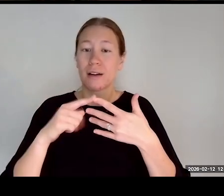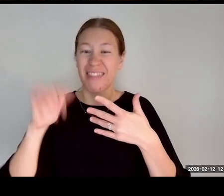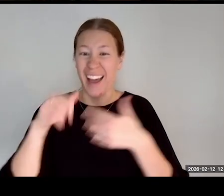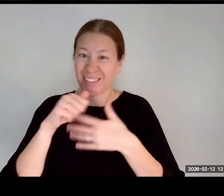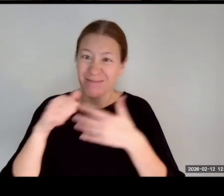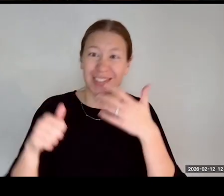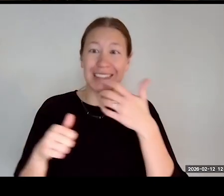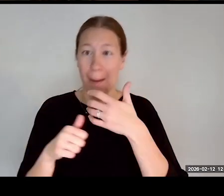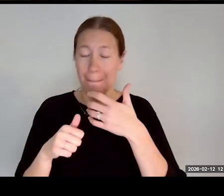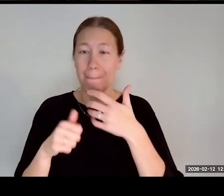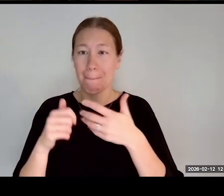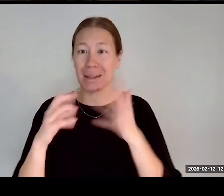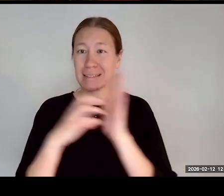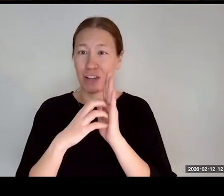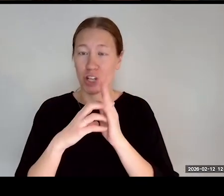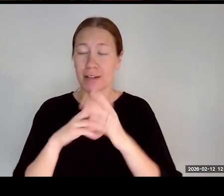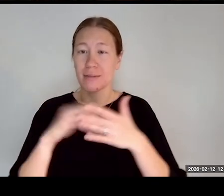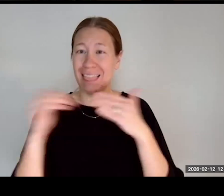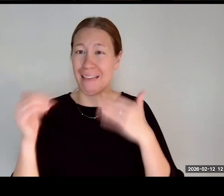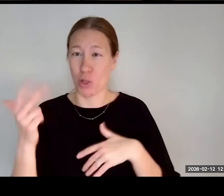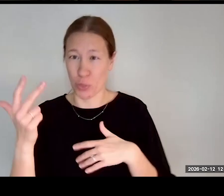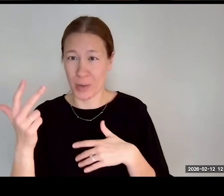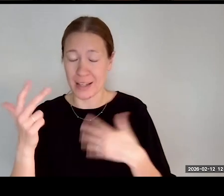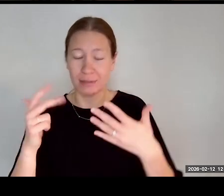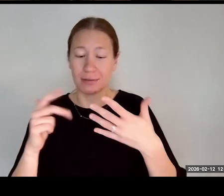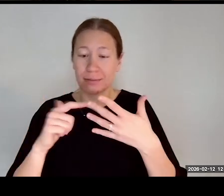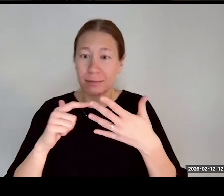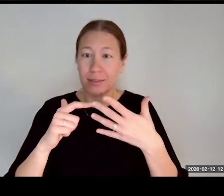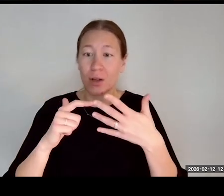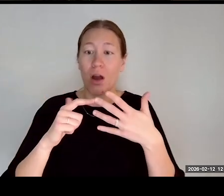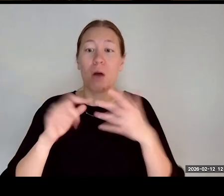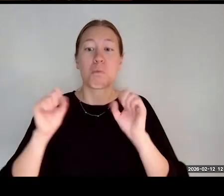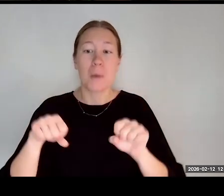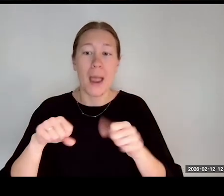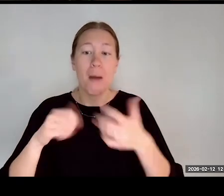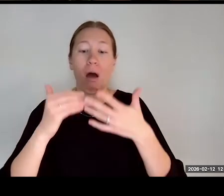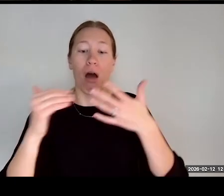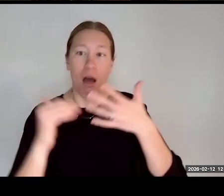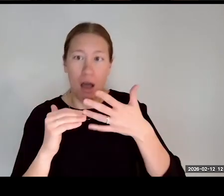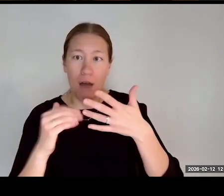to a subsection heading, heading level three, and then down to a lower subsection heading, heading level four.